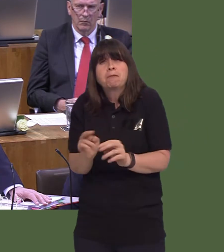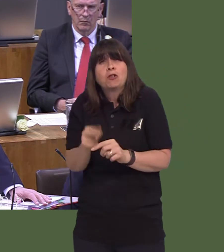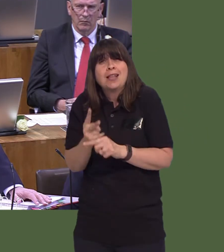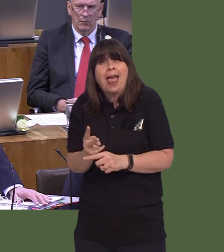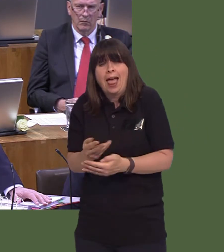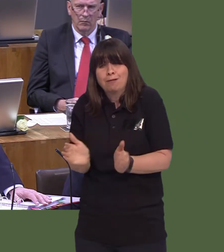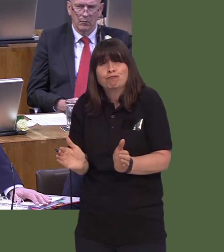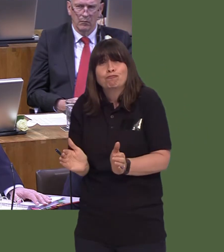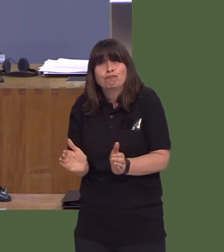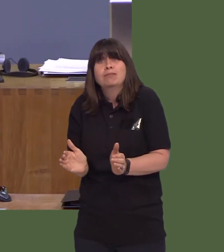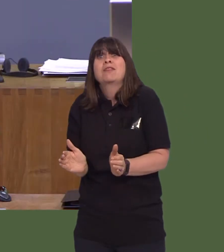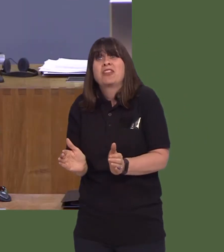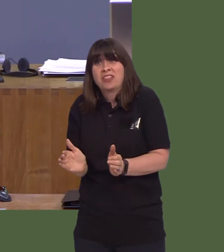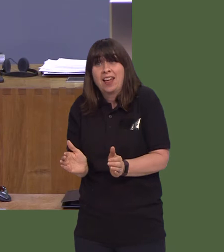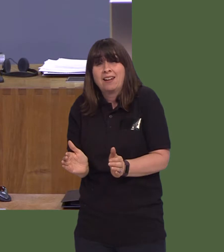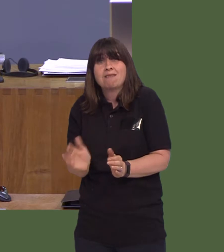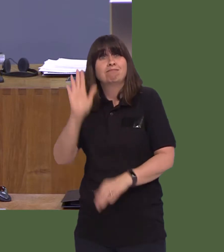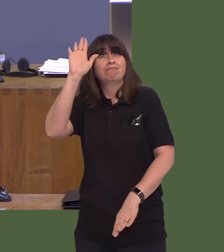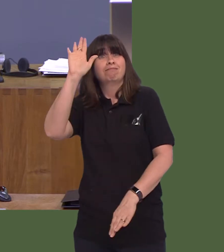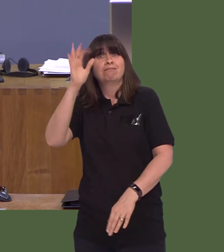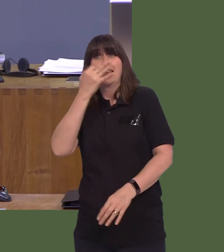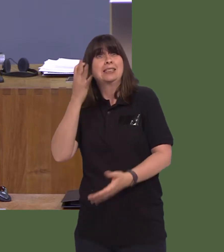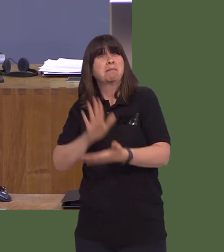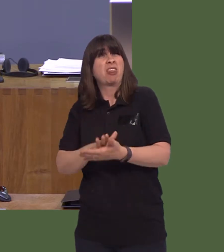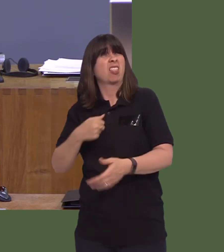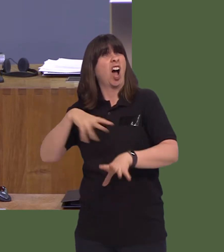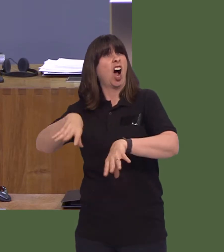them go for adoption when they're 18 months or two years old.